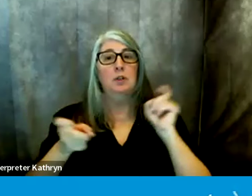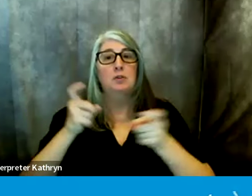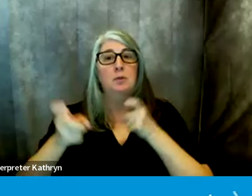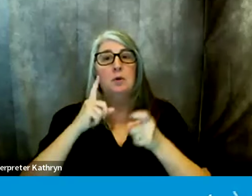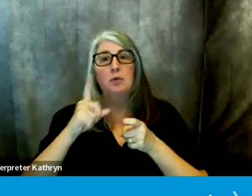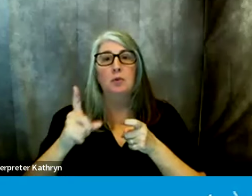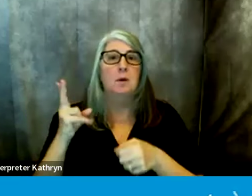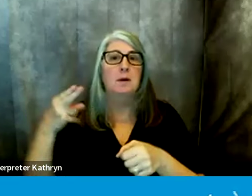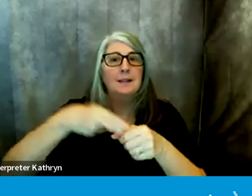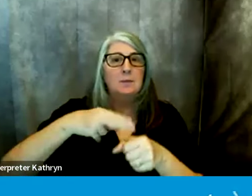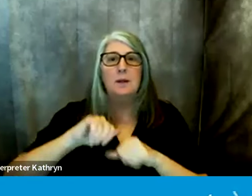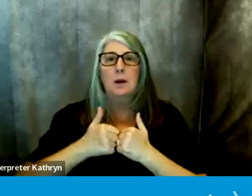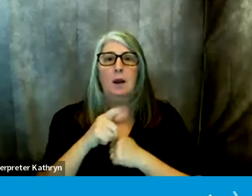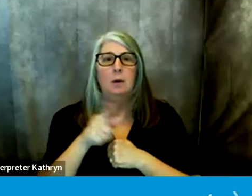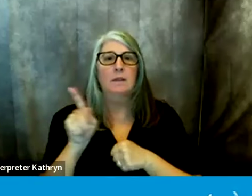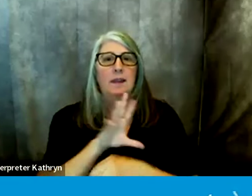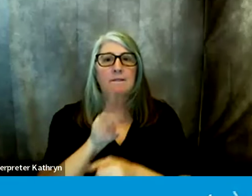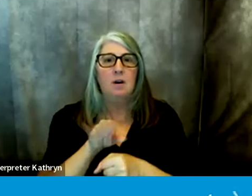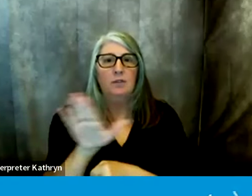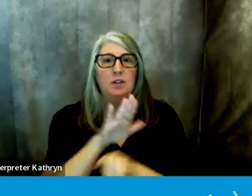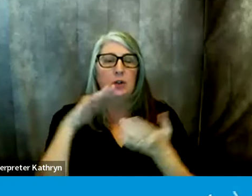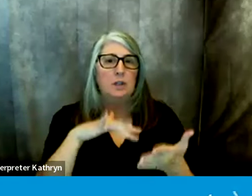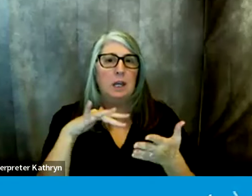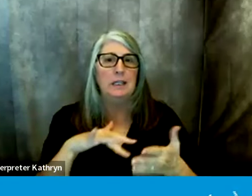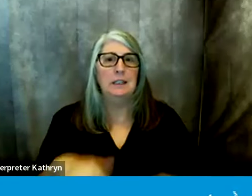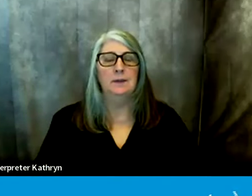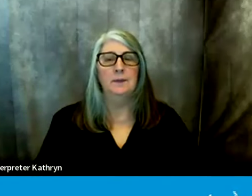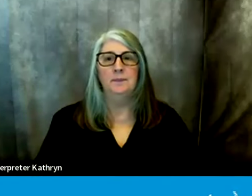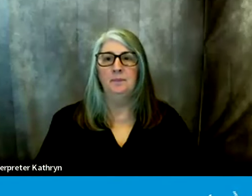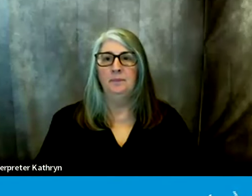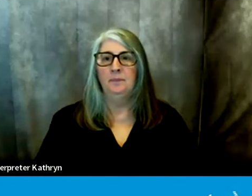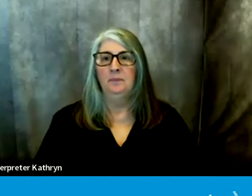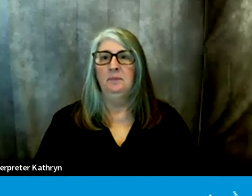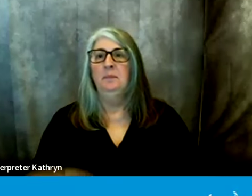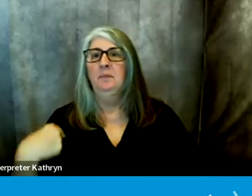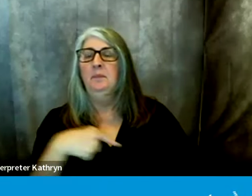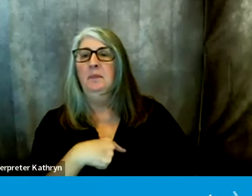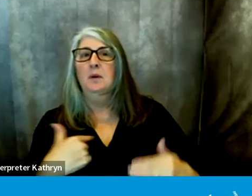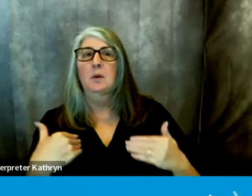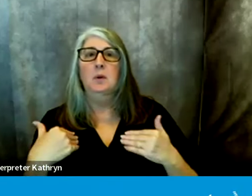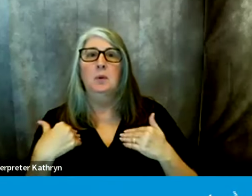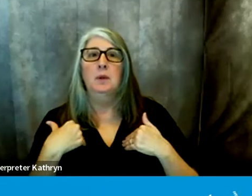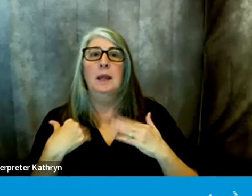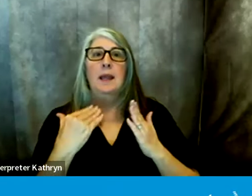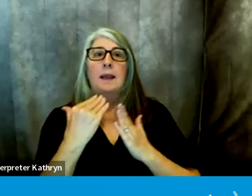How would they get involved in your studies? We have our clinical trials listed on Clinicaltrials.gov,